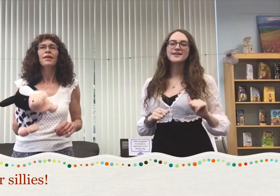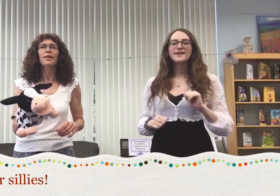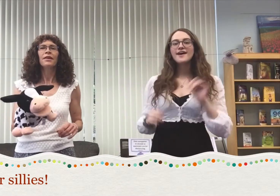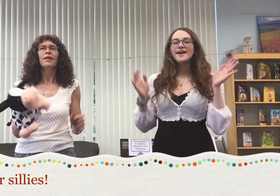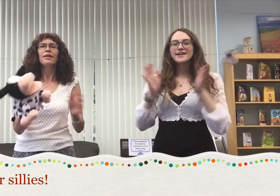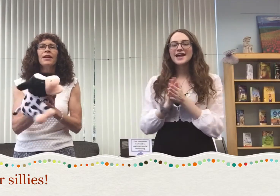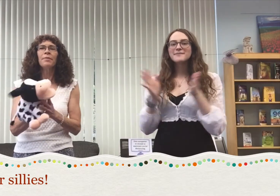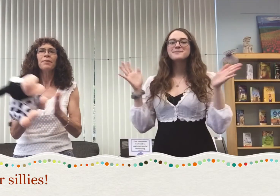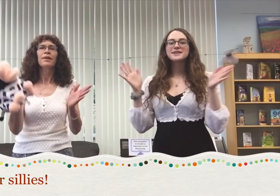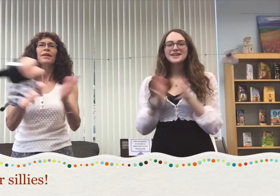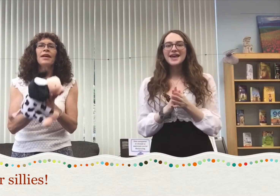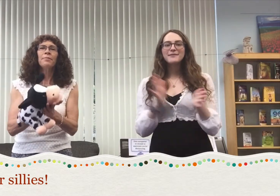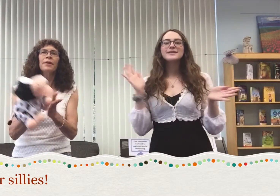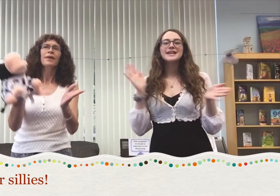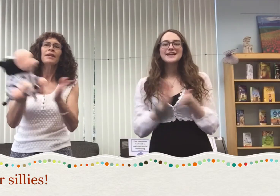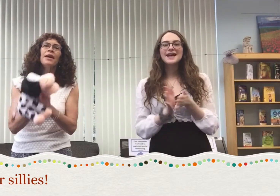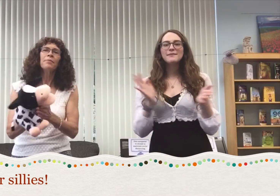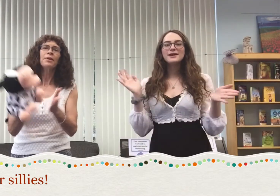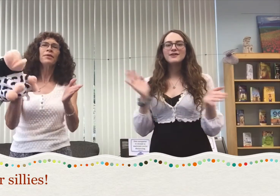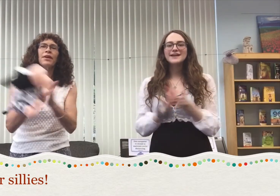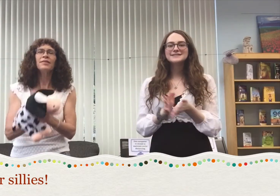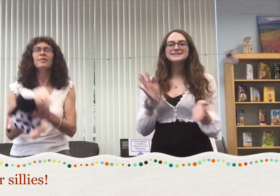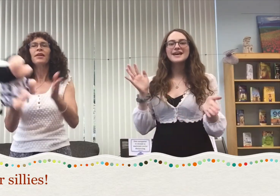Gotta clap, clap, clap my crazies out